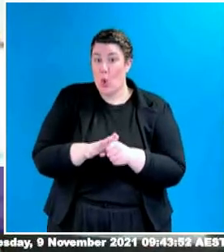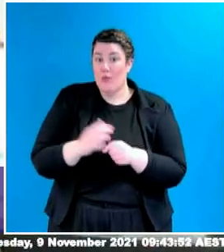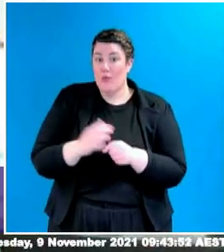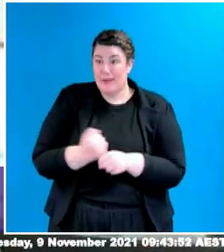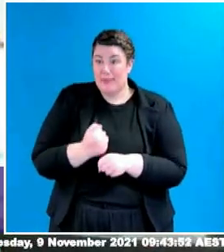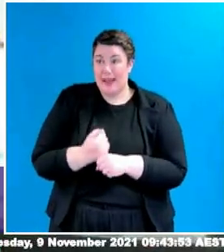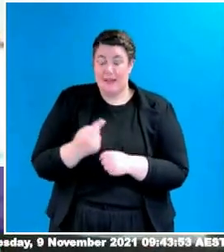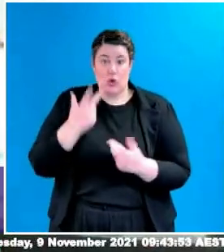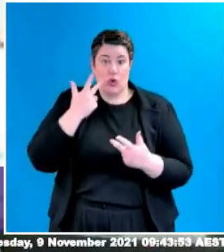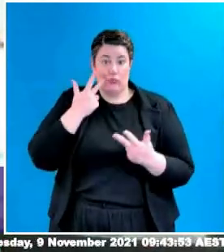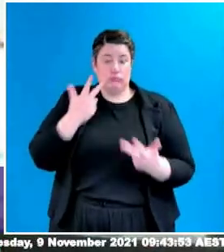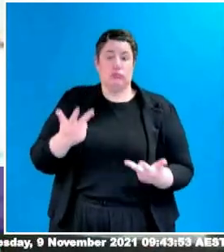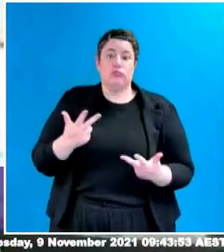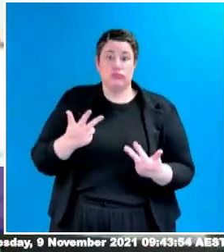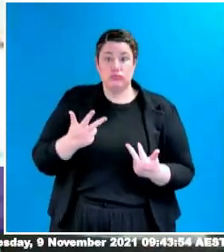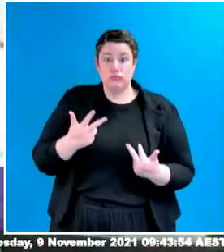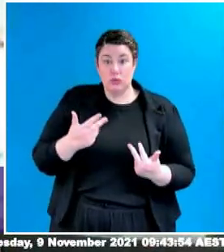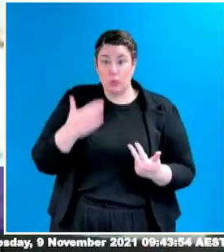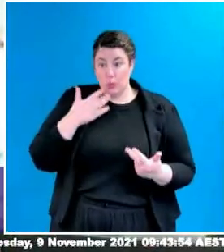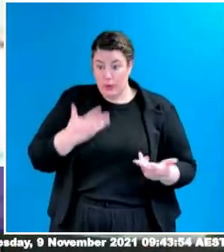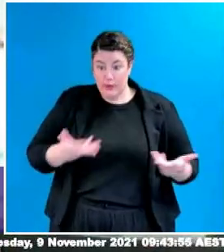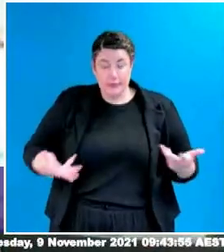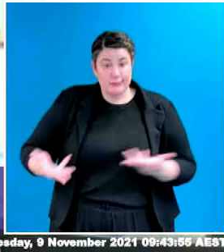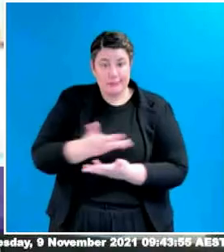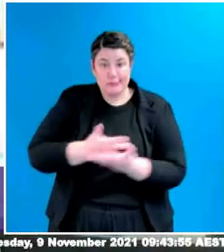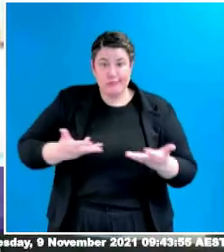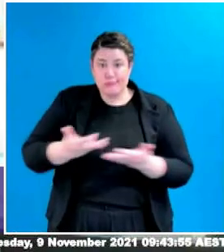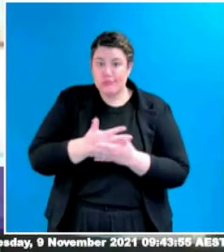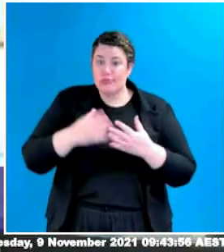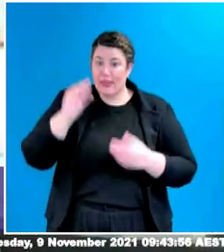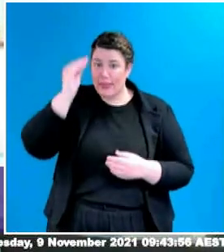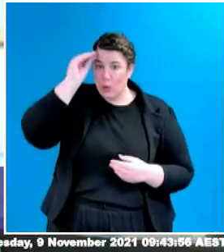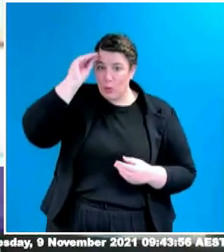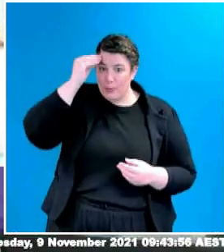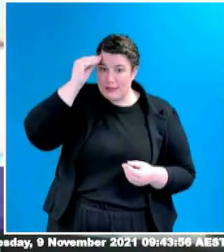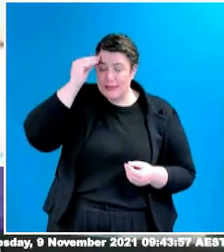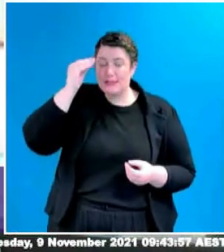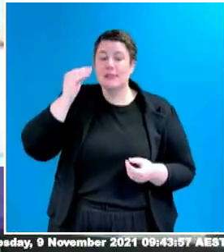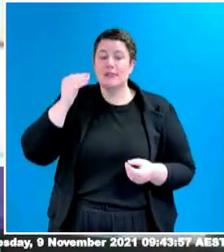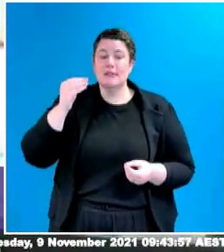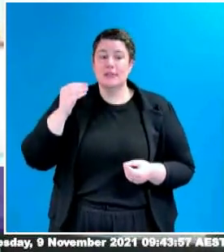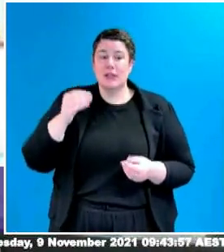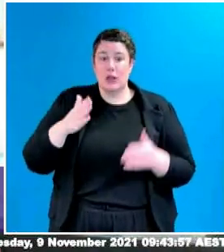People during the consultative committee thought that a lot of our human rights